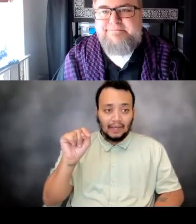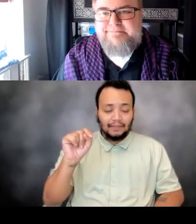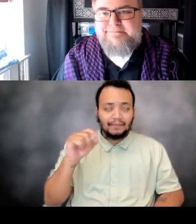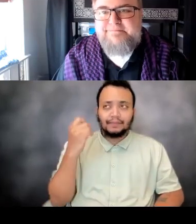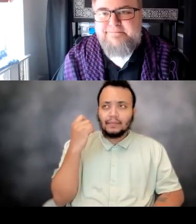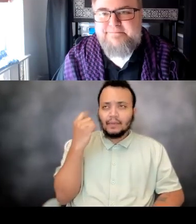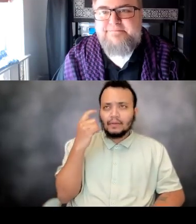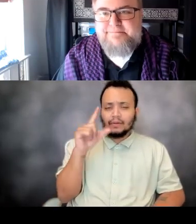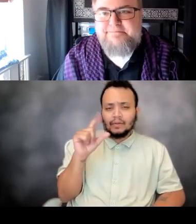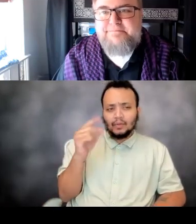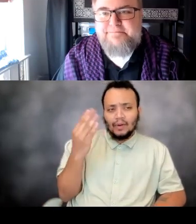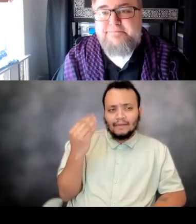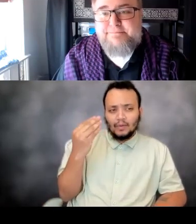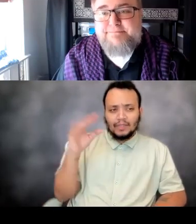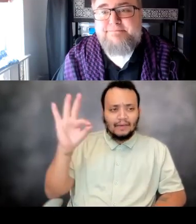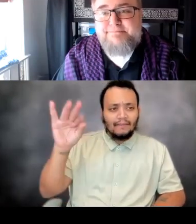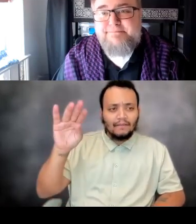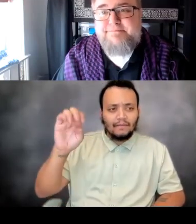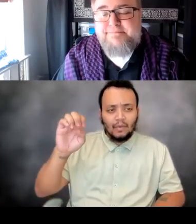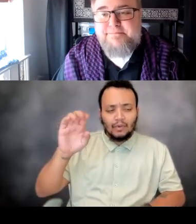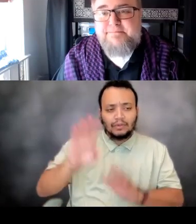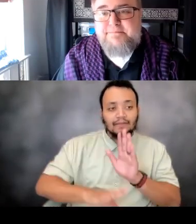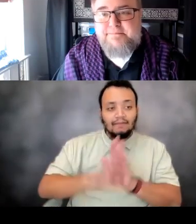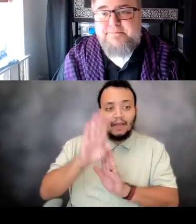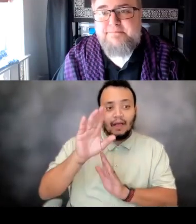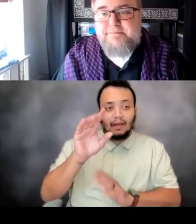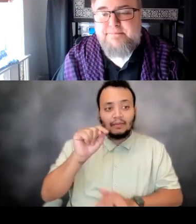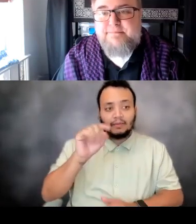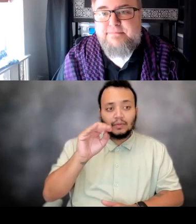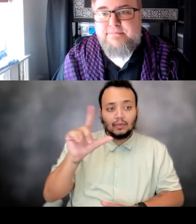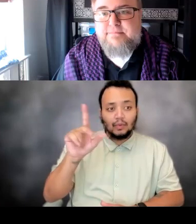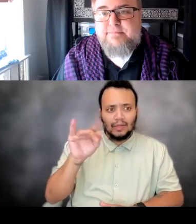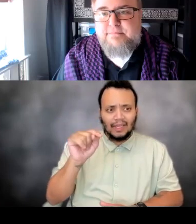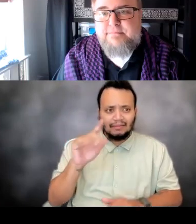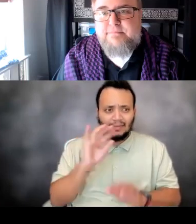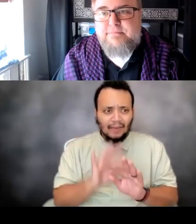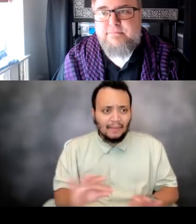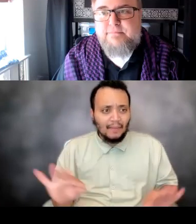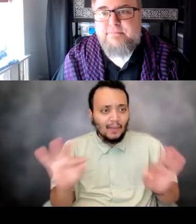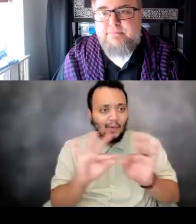which I think you did, and it's obviously so important to be able to update that